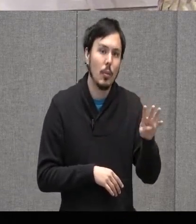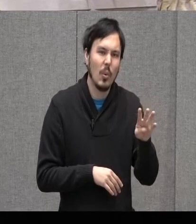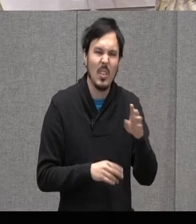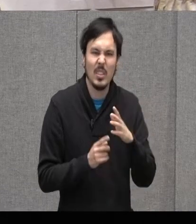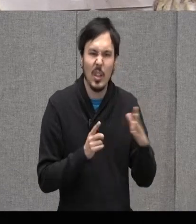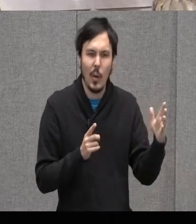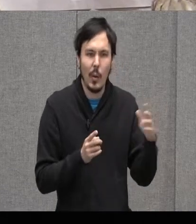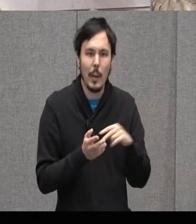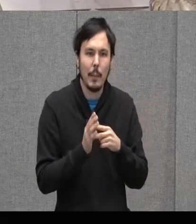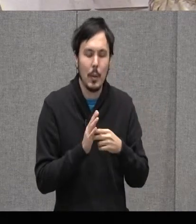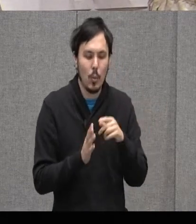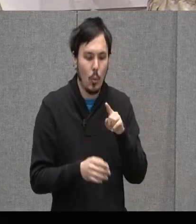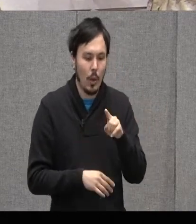So 186, 185, exactly.